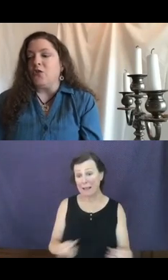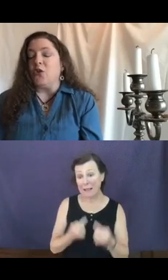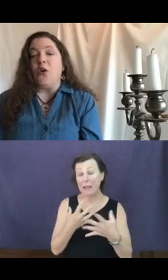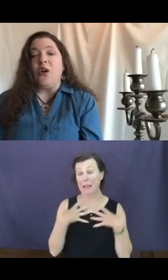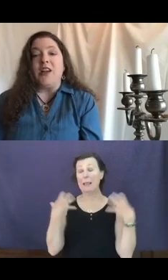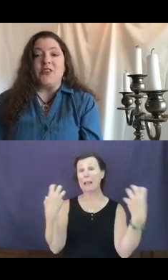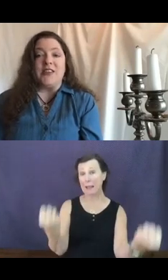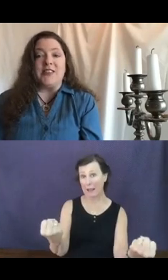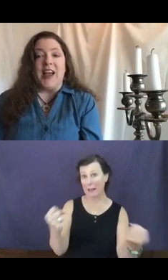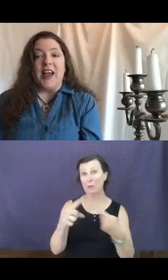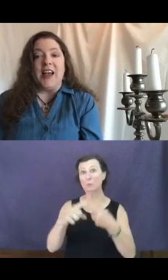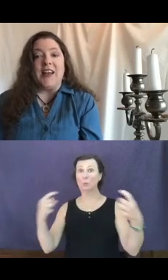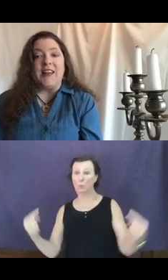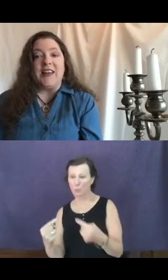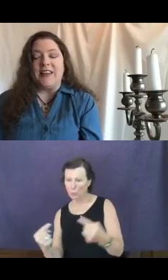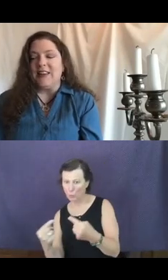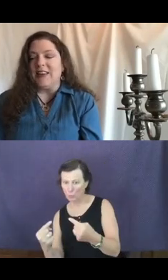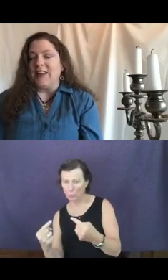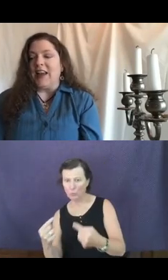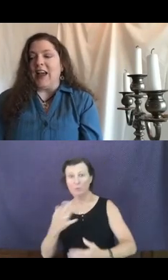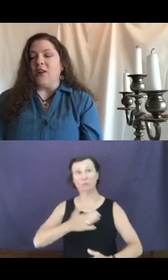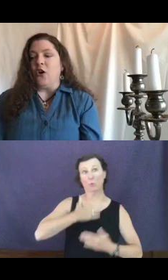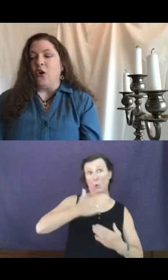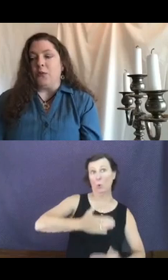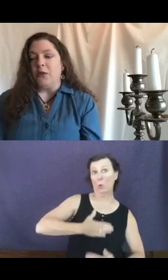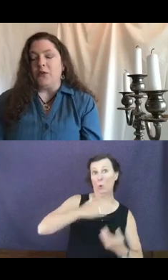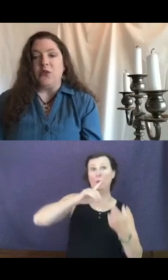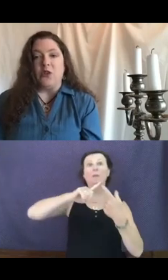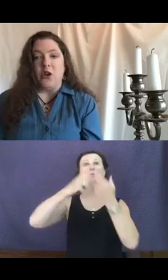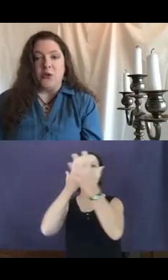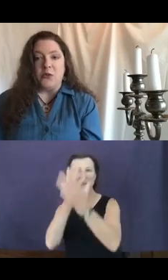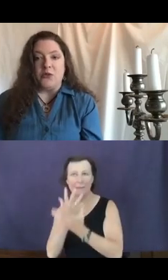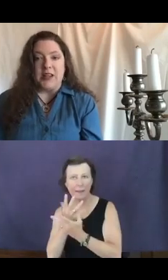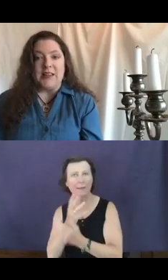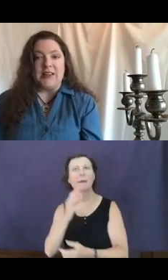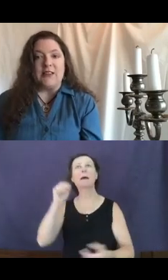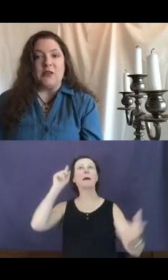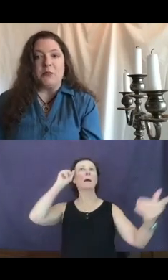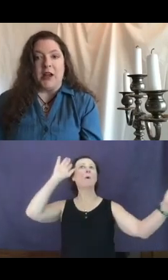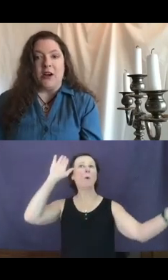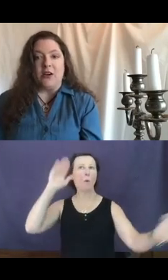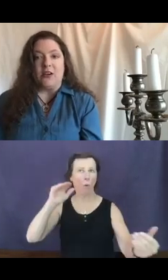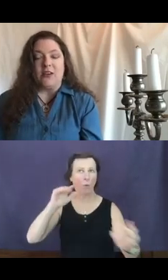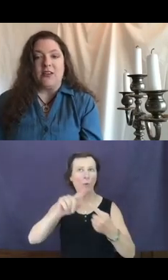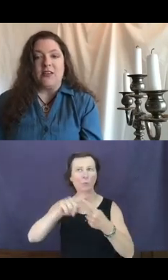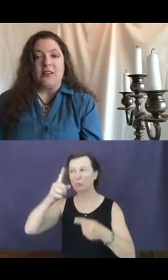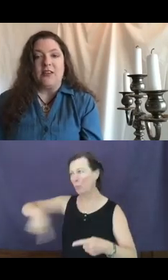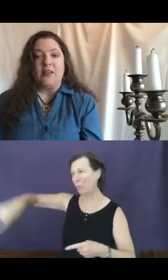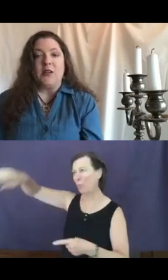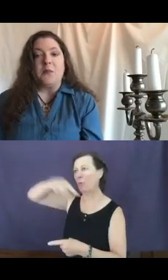joy to the sad, and hope to those in despair.